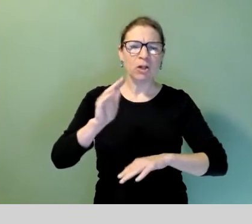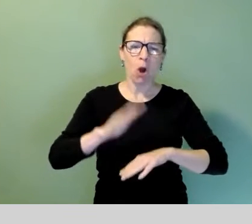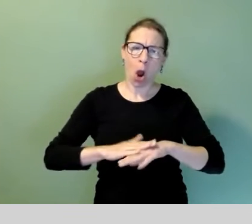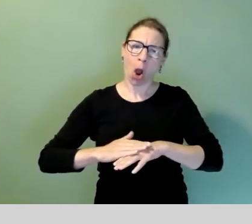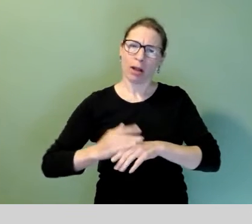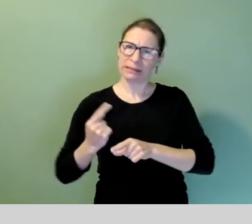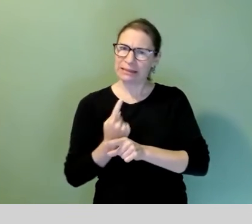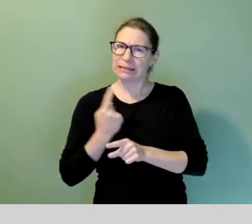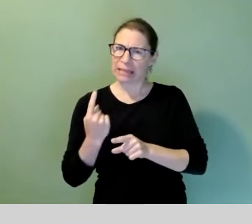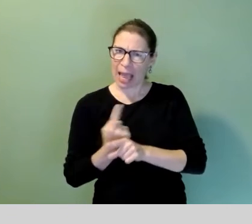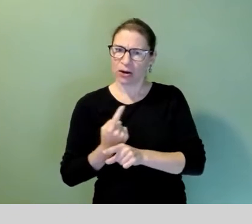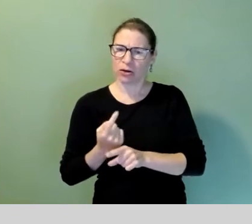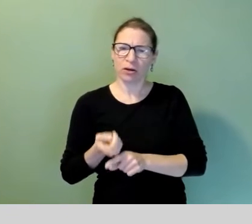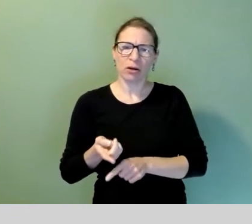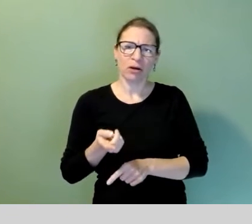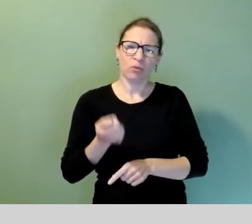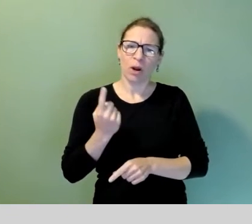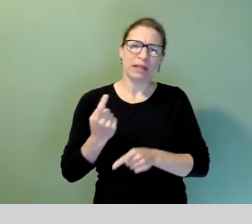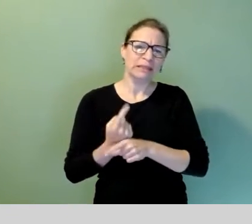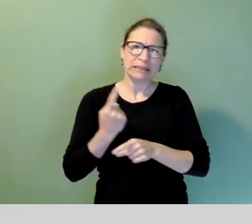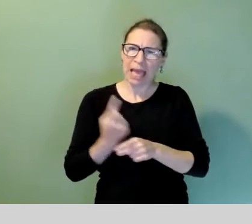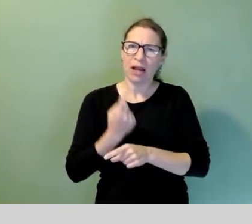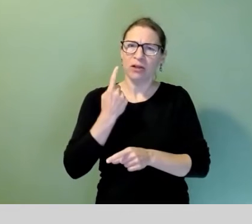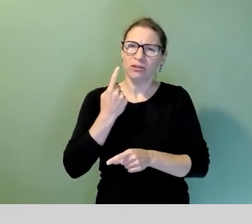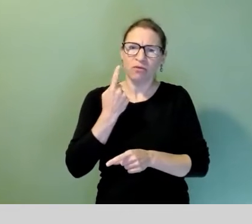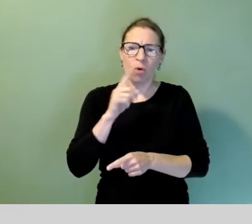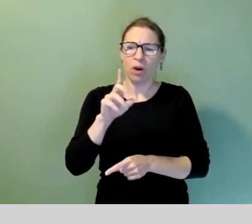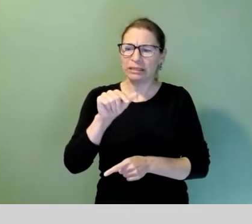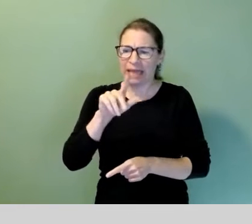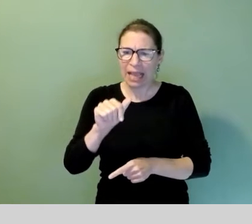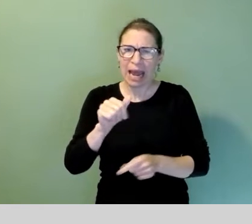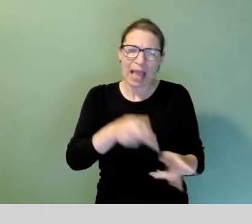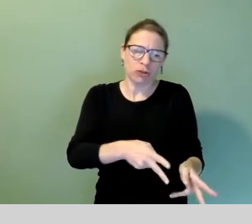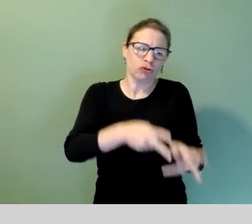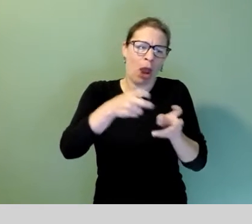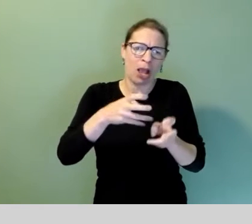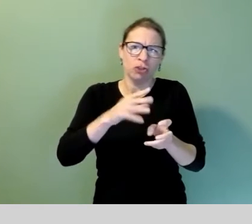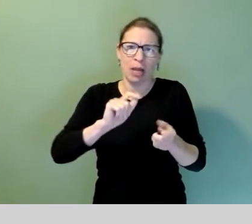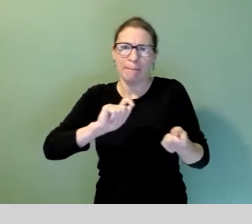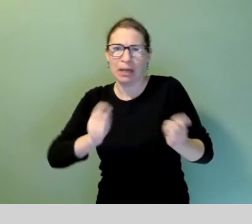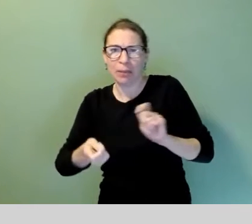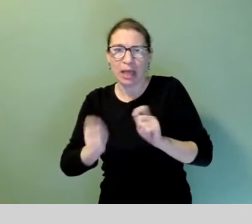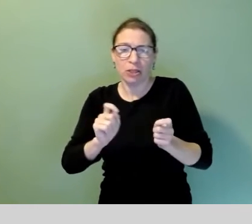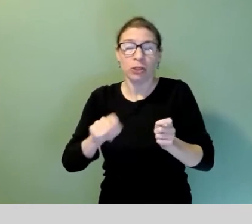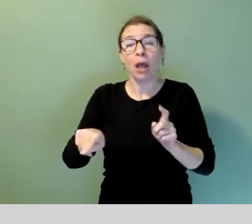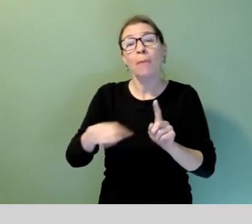One of the standard that reads for data extraction and manipulation and it's able to generate